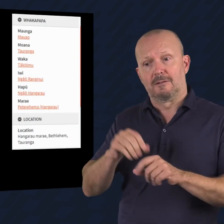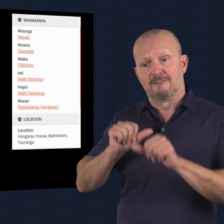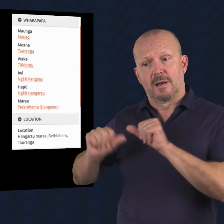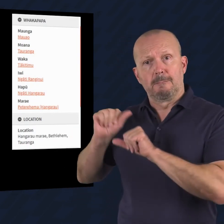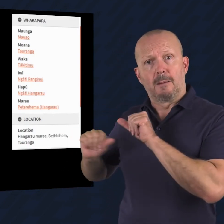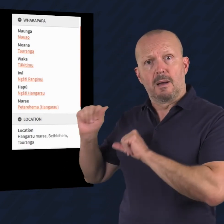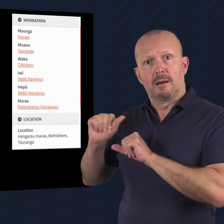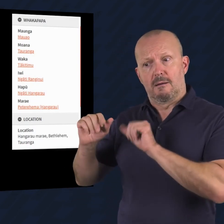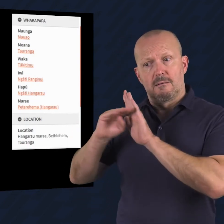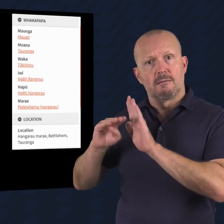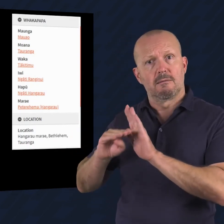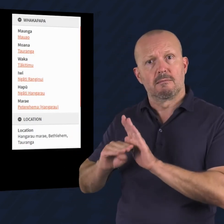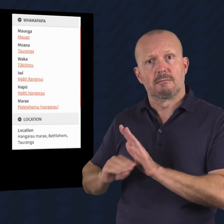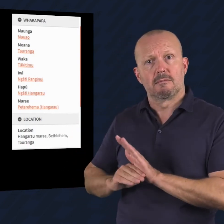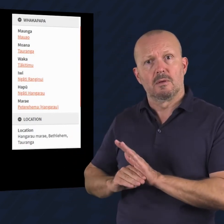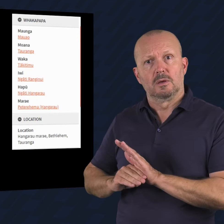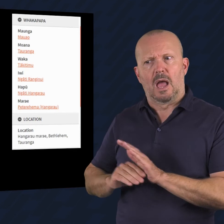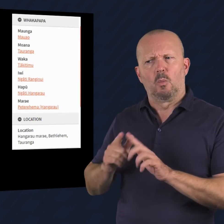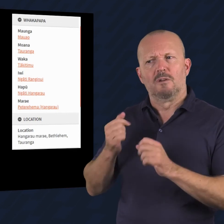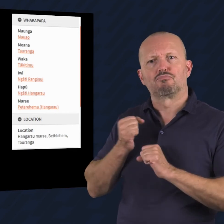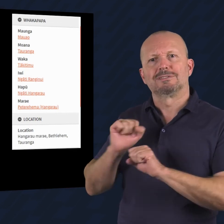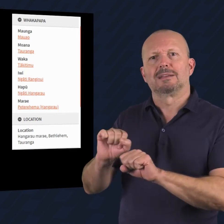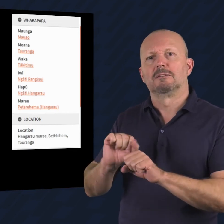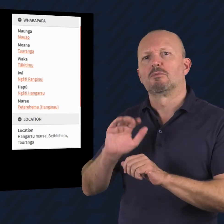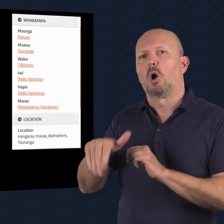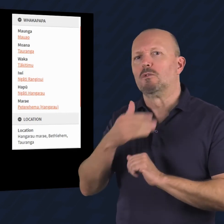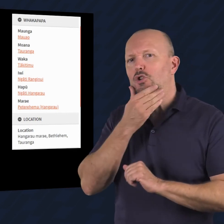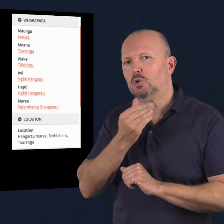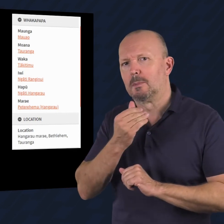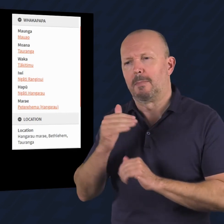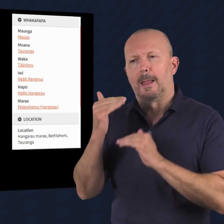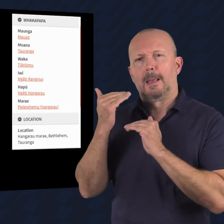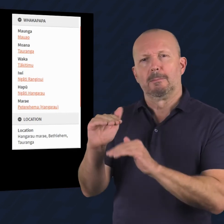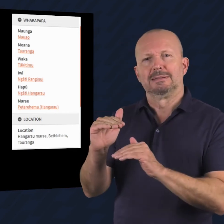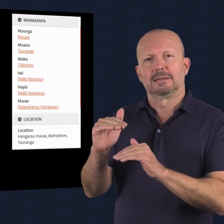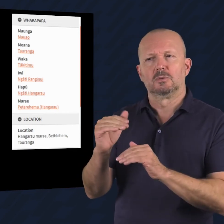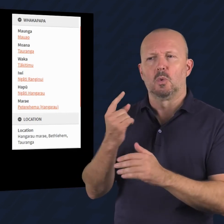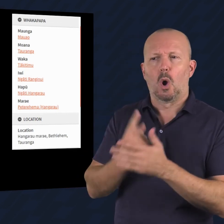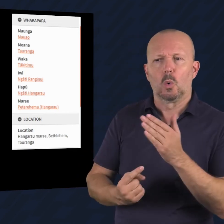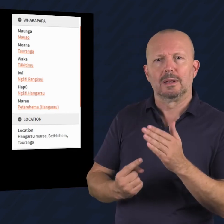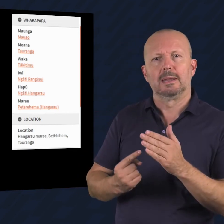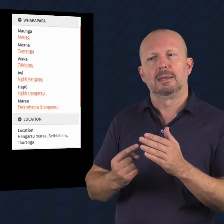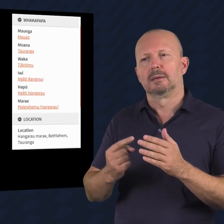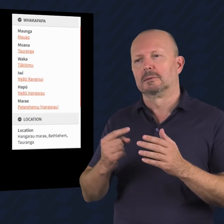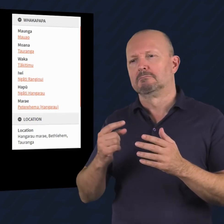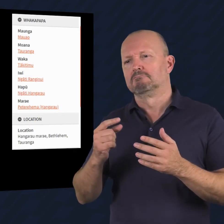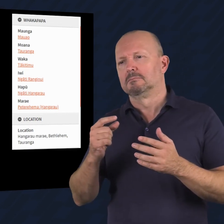and we've protected it from overuse by limiting it only to content with Māori stakeholders.